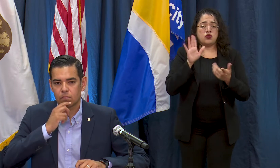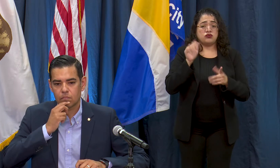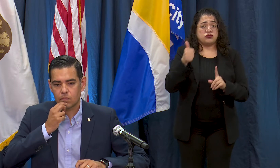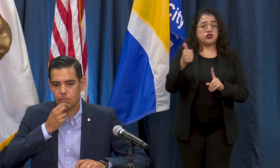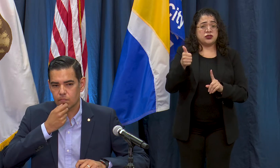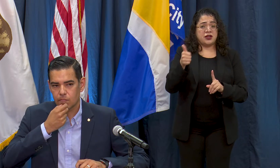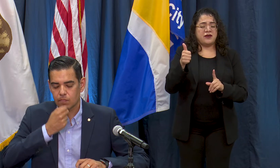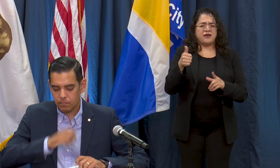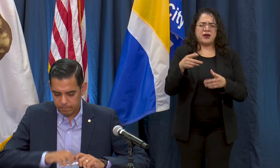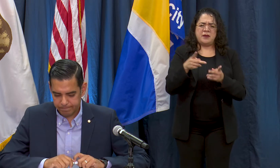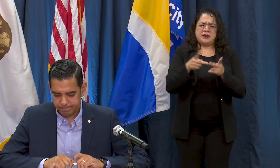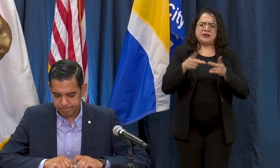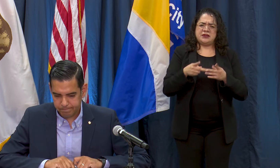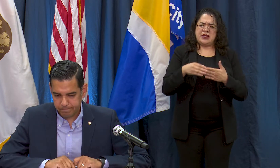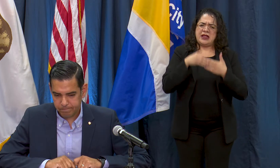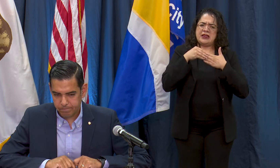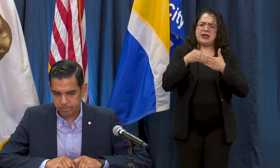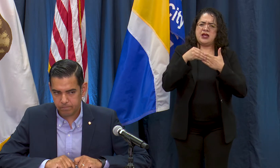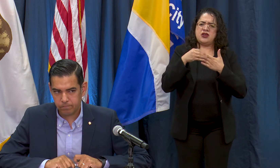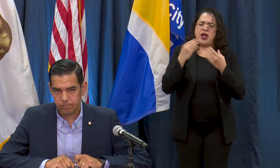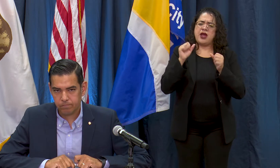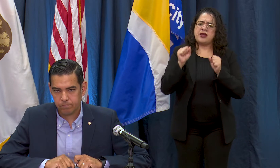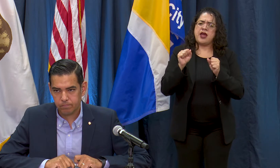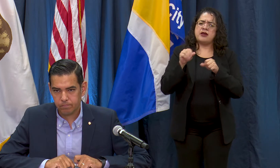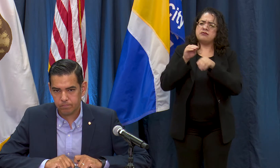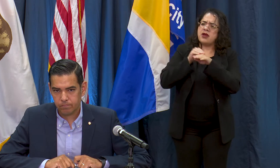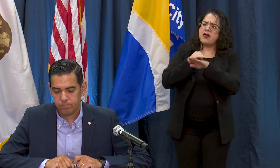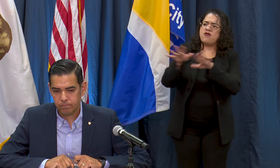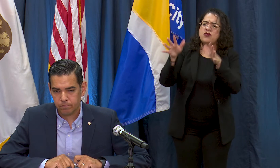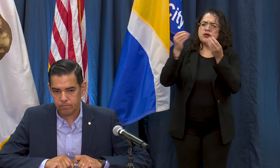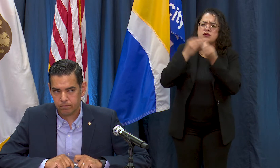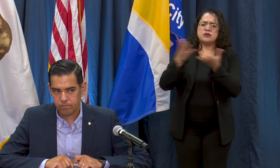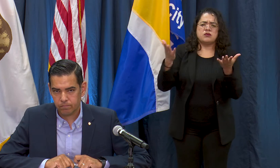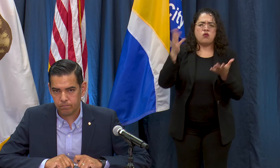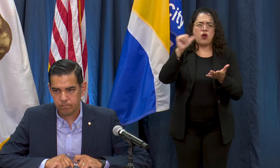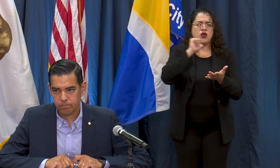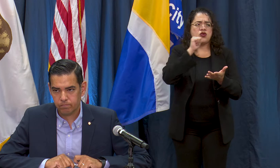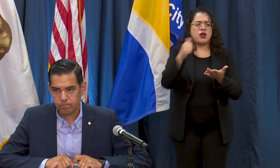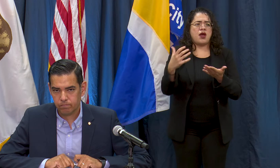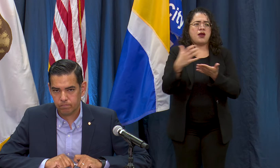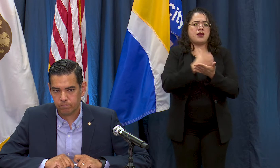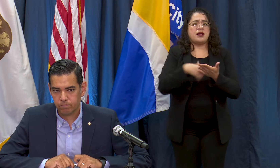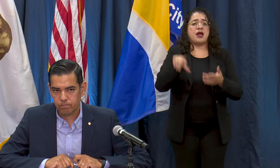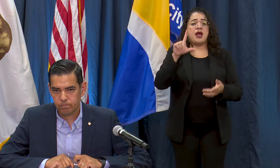advocating for LGBTQ data collecting of sites across the city?